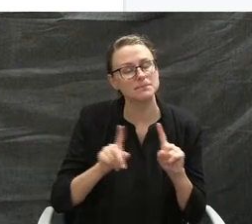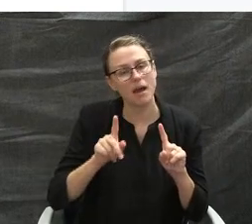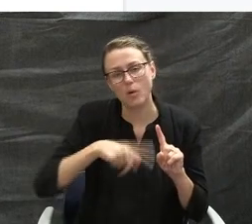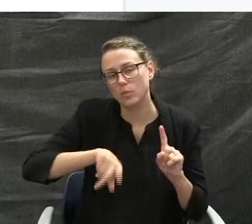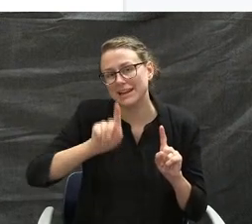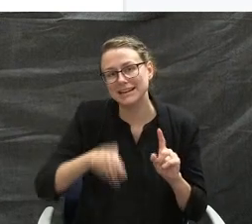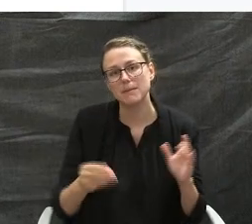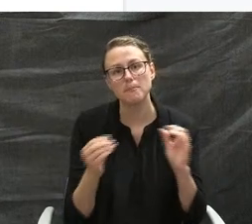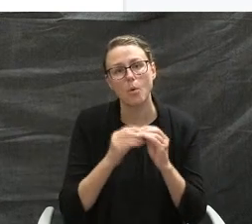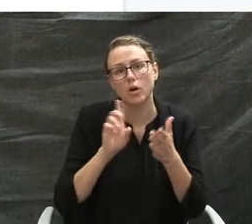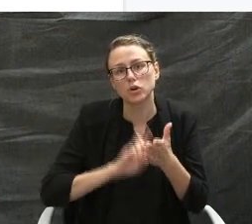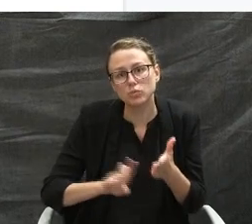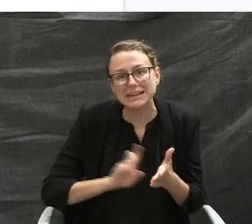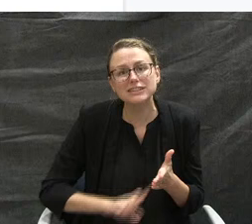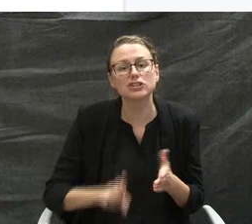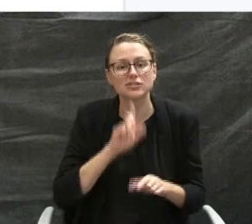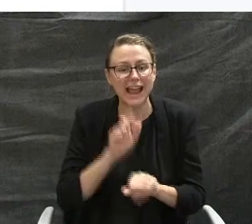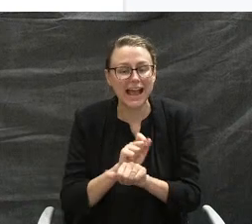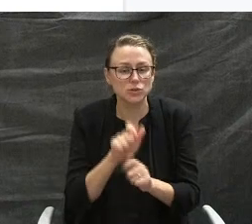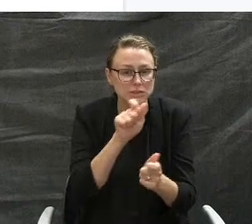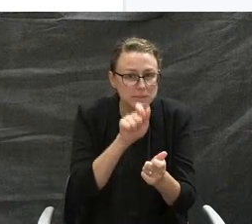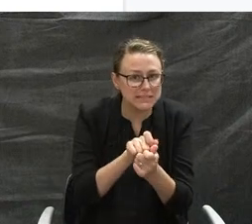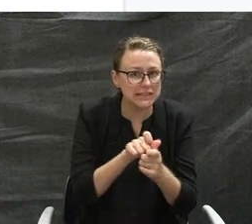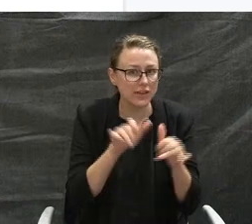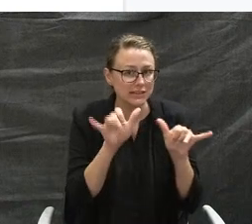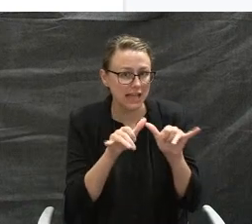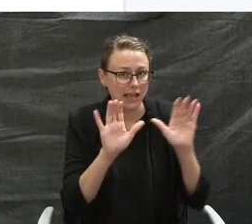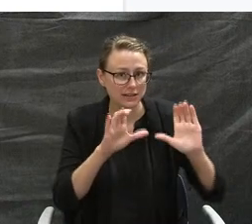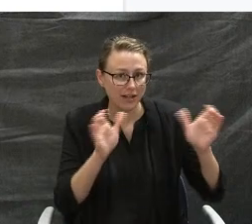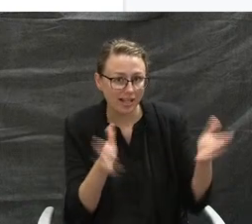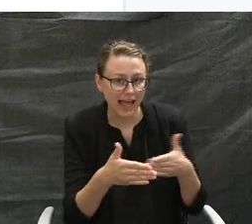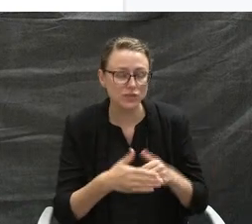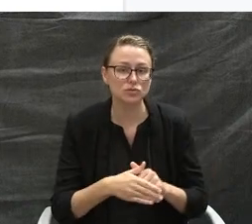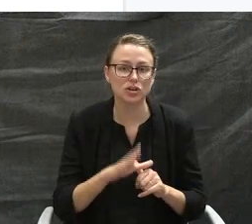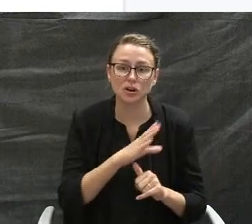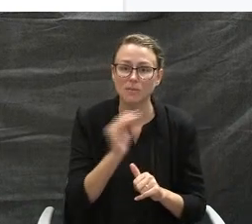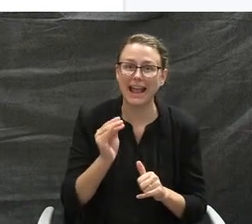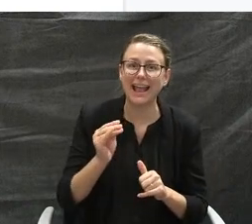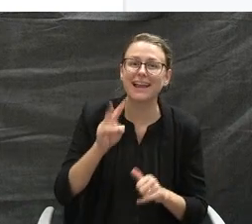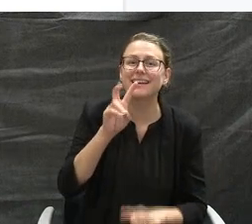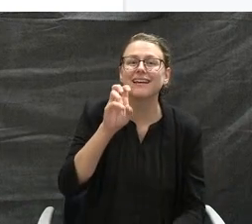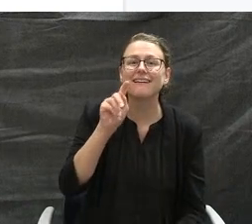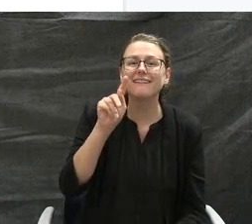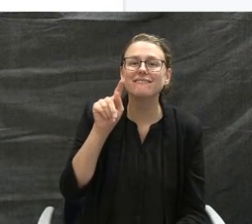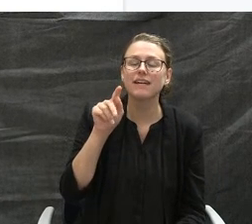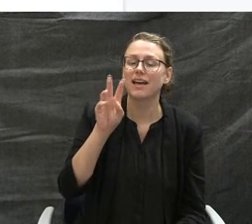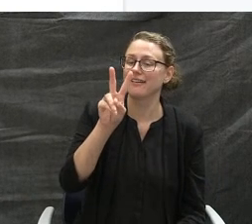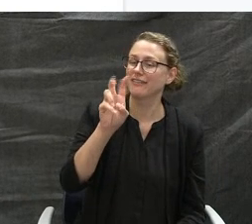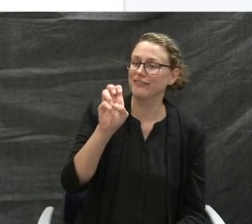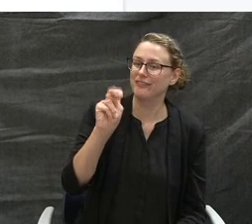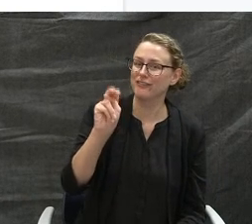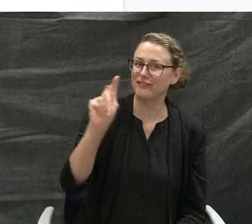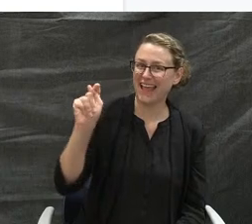actual specific size of classrooms as well as ventilation in those classrooms. So those are some questions that